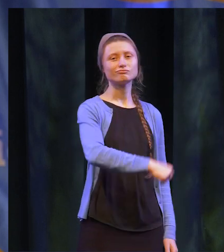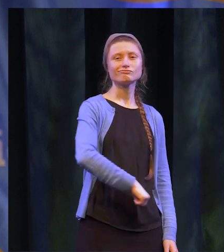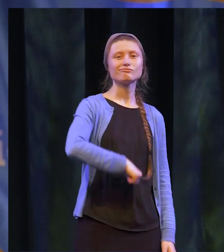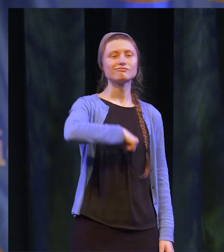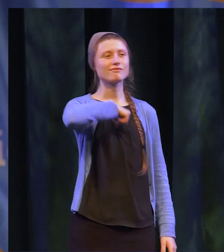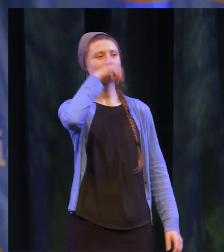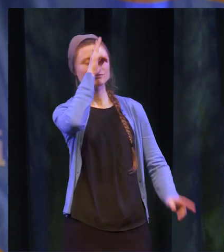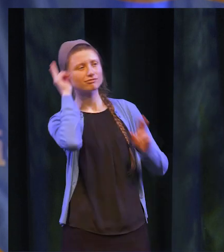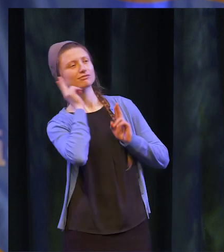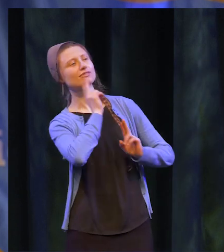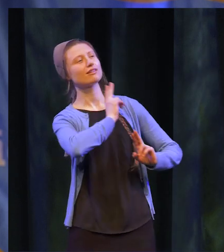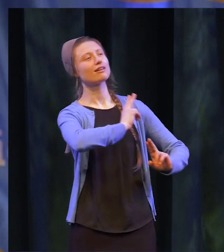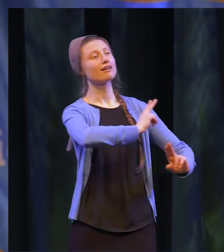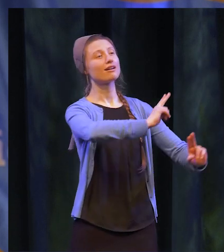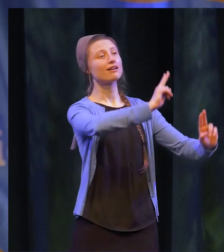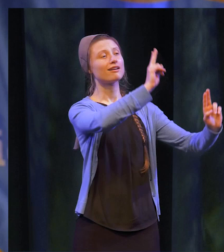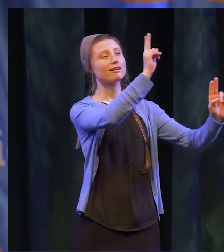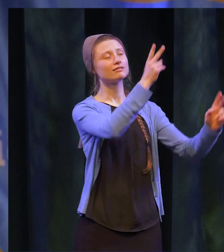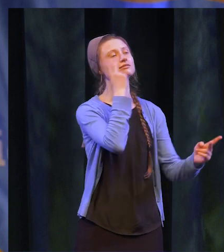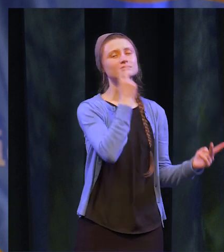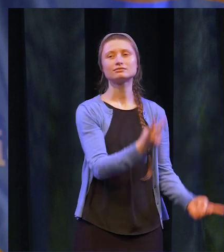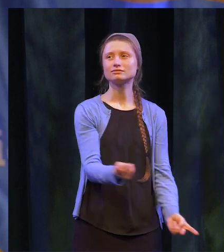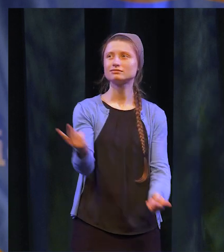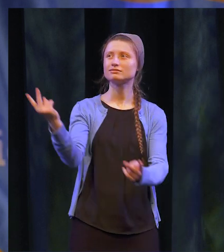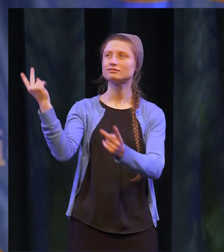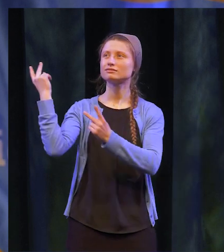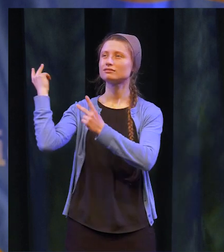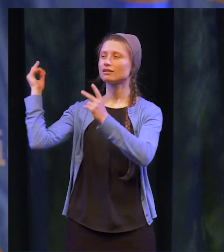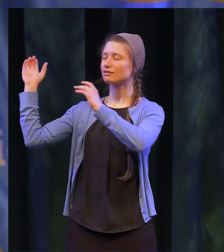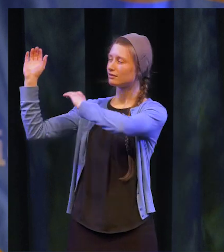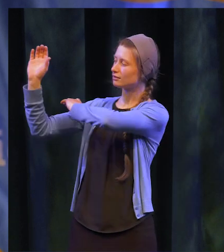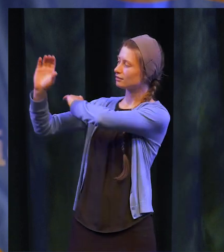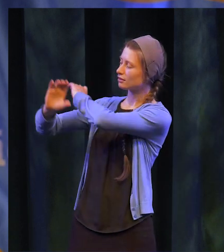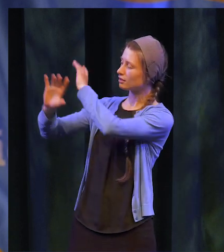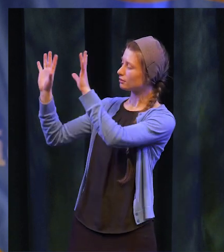so proudly we hail'd at the twilight's last gleaming? Whose